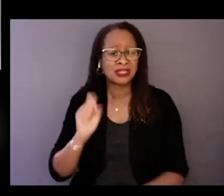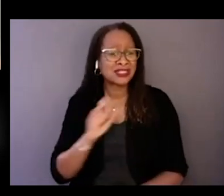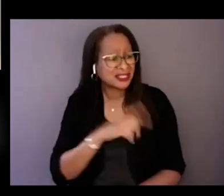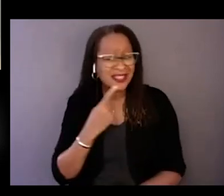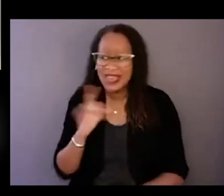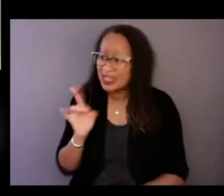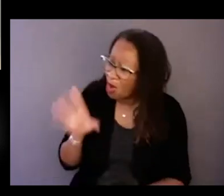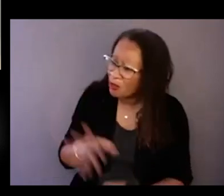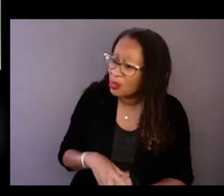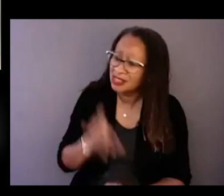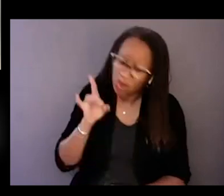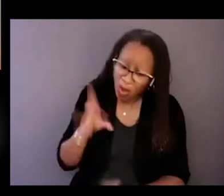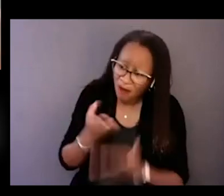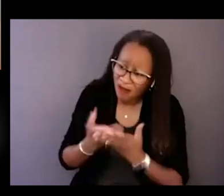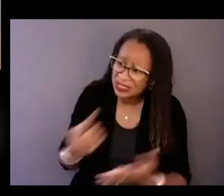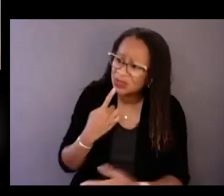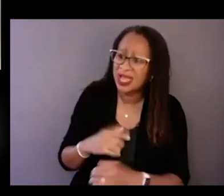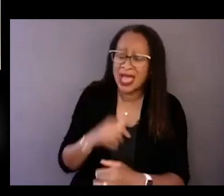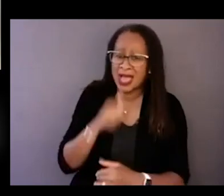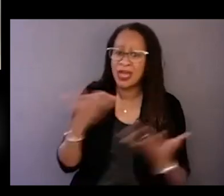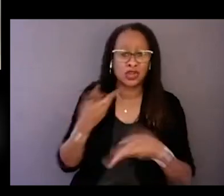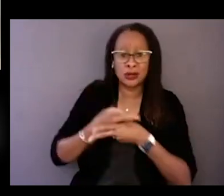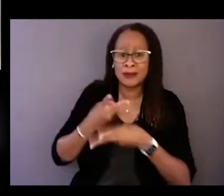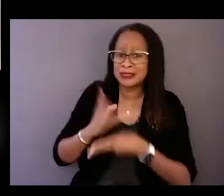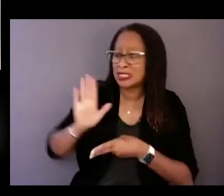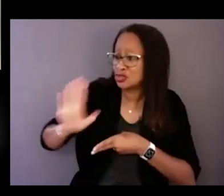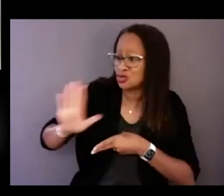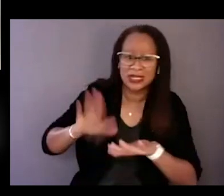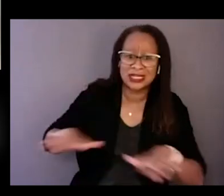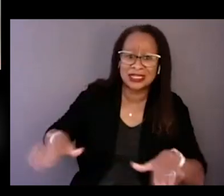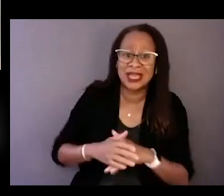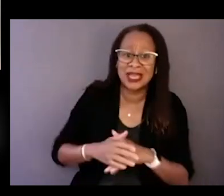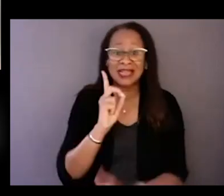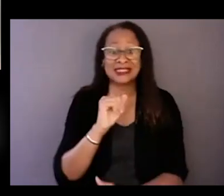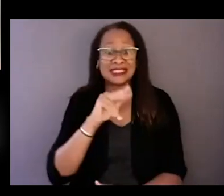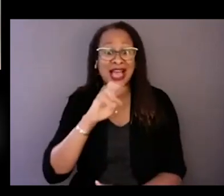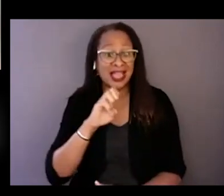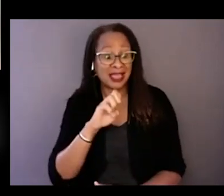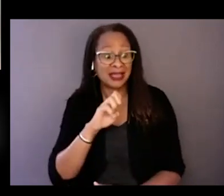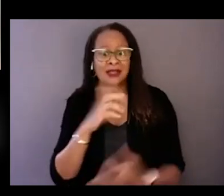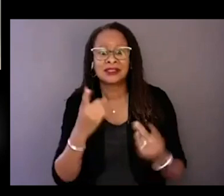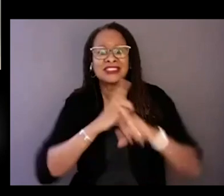That's a horrible thing to say I'm not here to babysit anyone's kids. And Diane defends the wife of the governor of Maryland